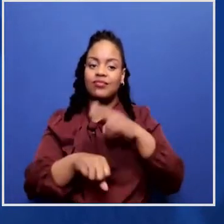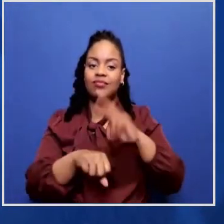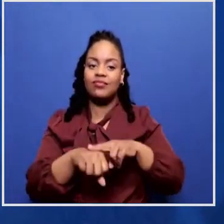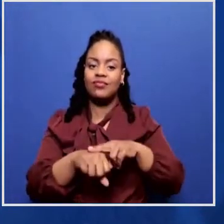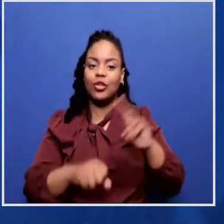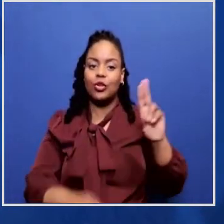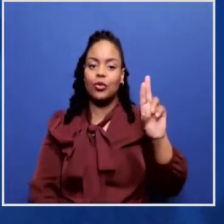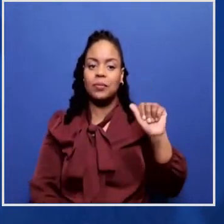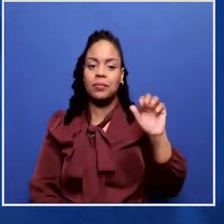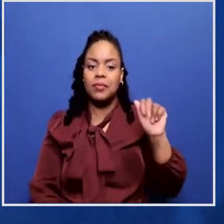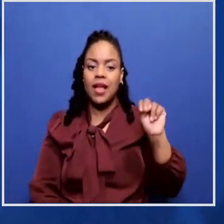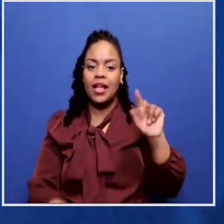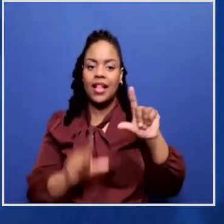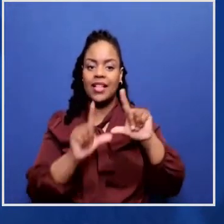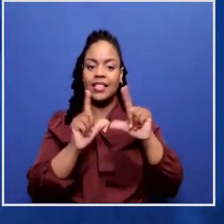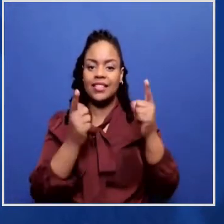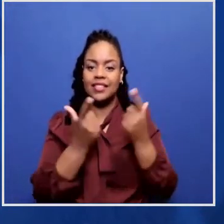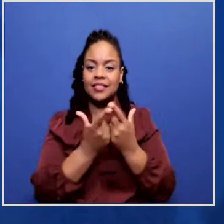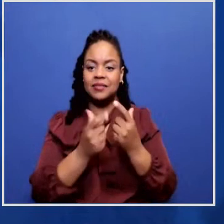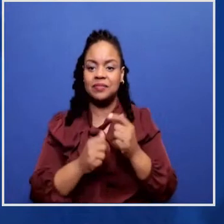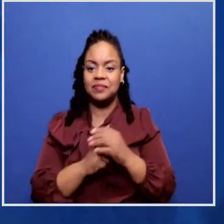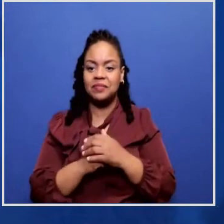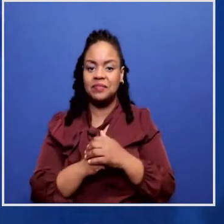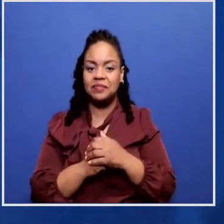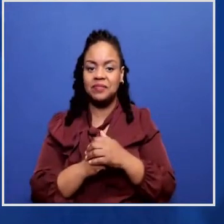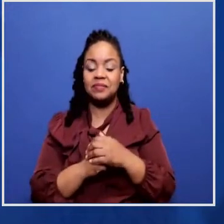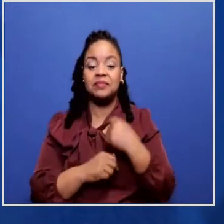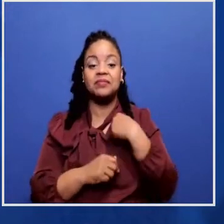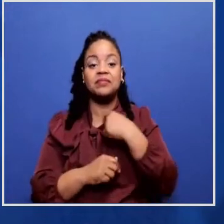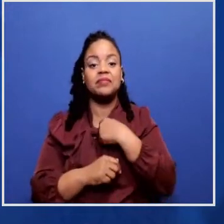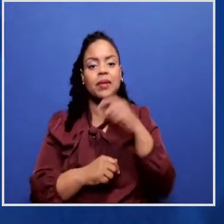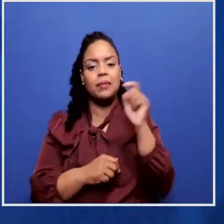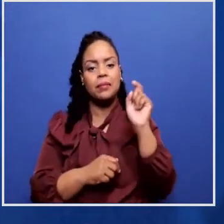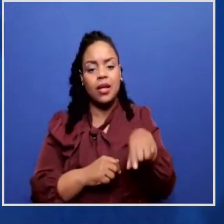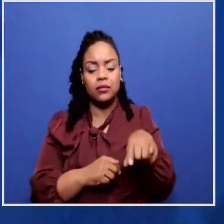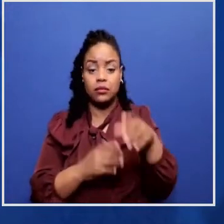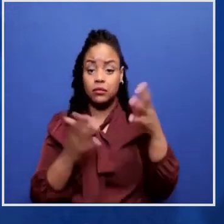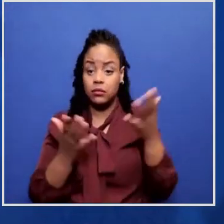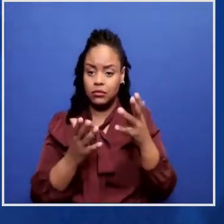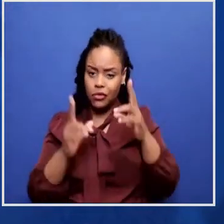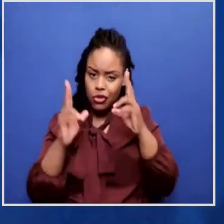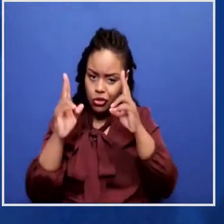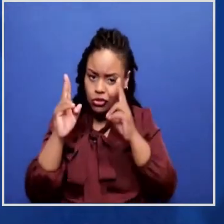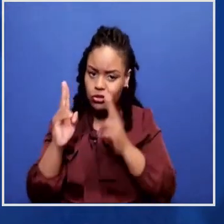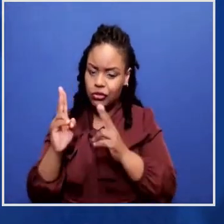I SERVE AS PRESIDENT OF THE NATIONAL URBAN LEAGUE.